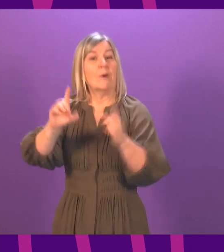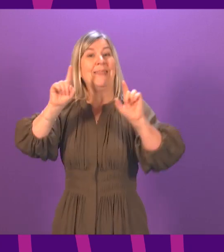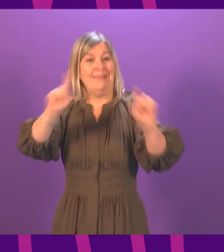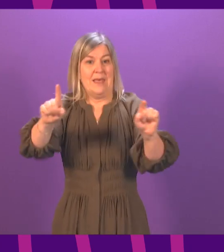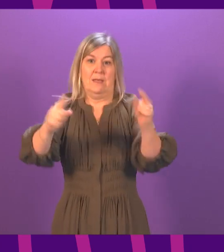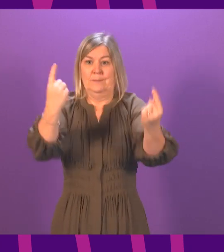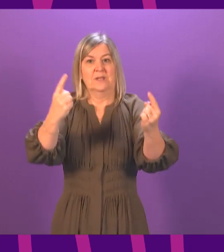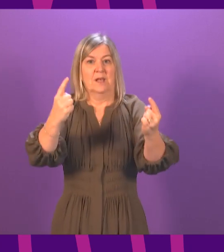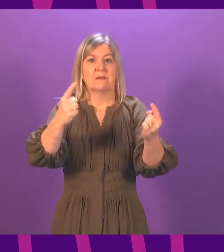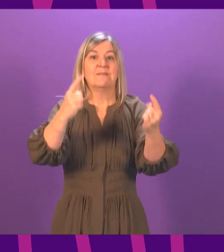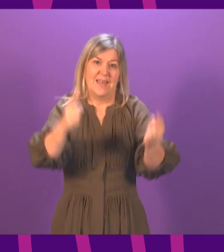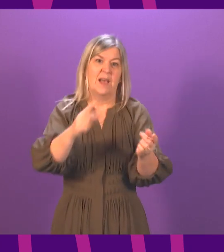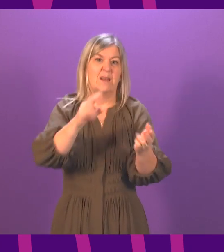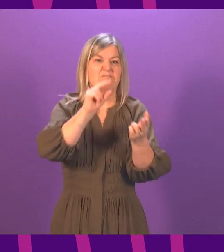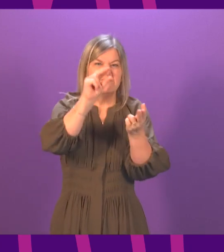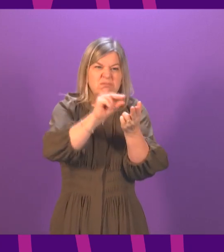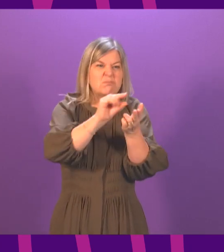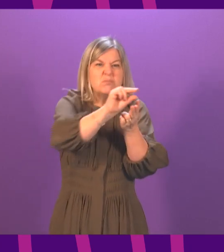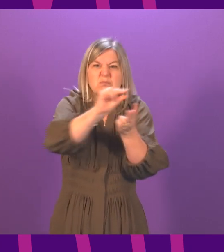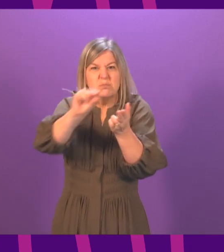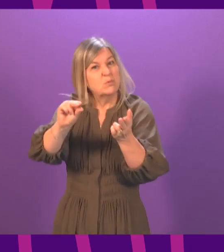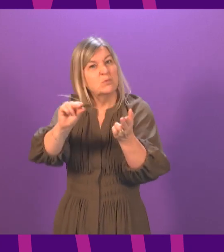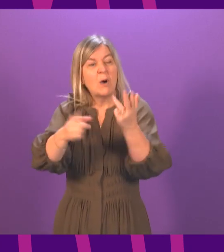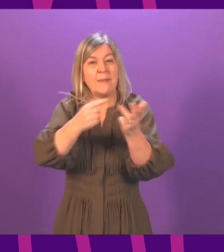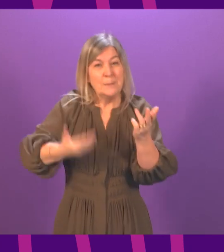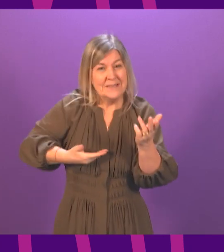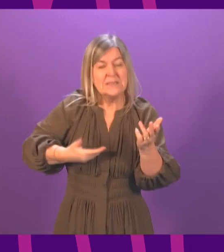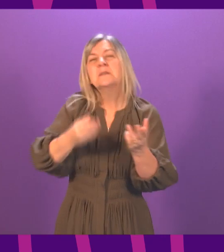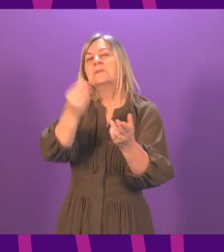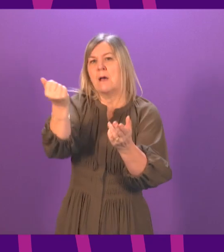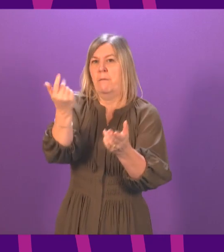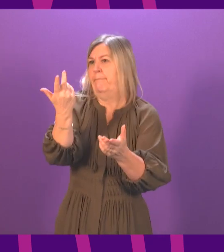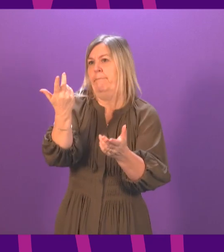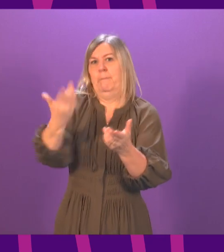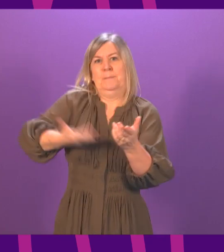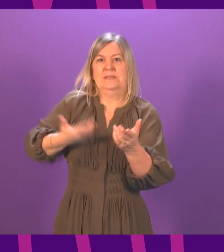gaps, for example because they are classed as essential, which means that they are not